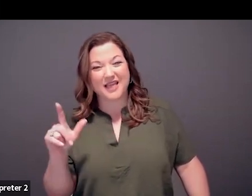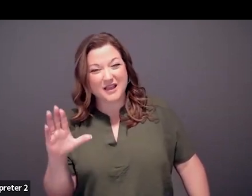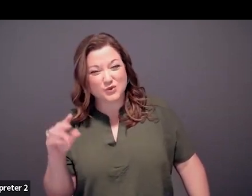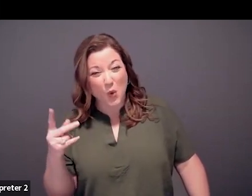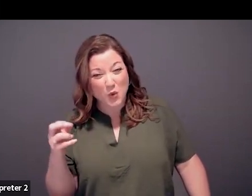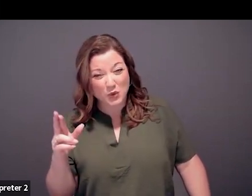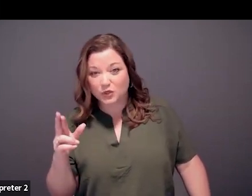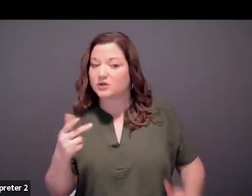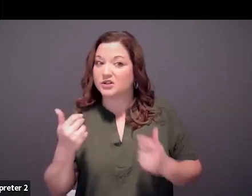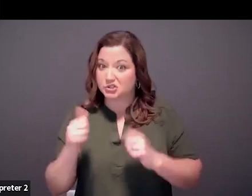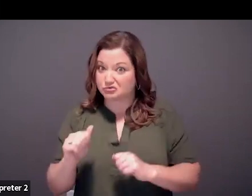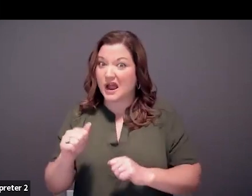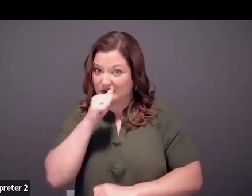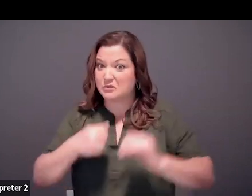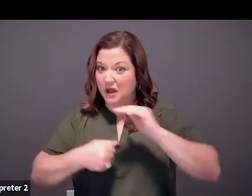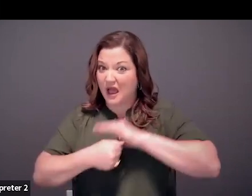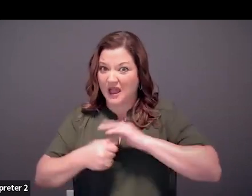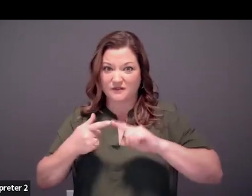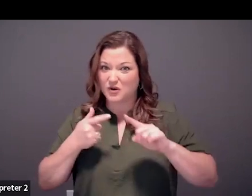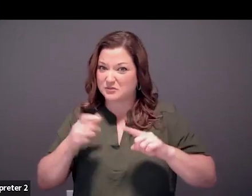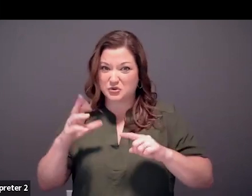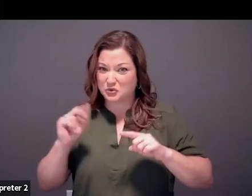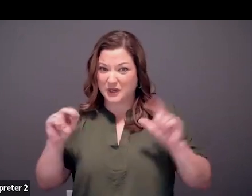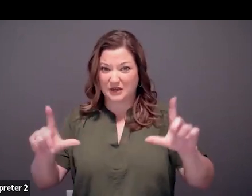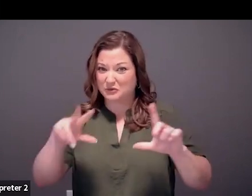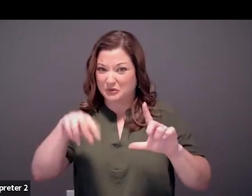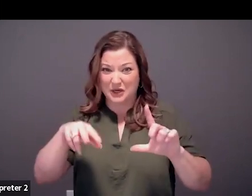to hide it from screen readers, one, I don't recommend that for the reasons we've said.